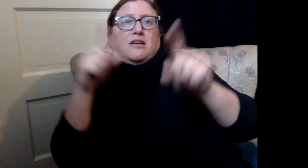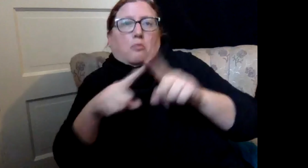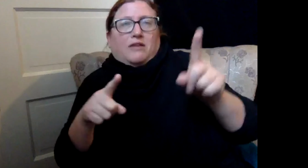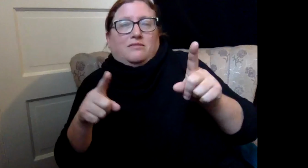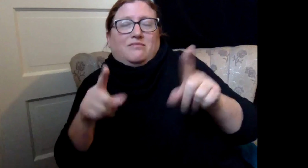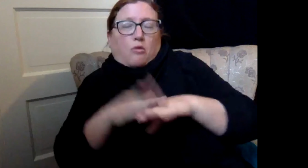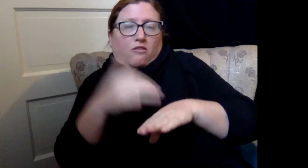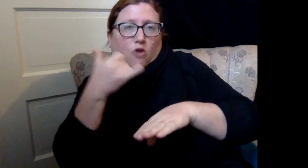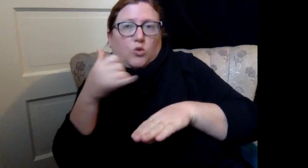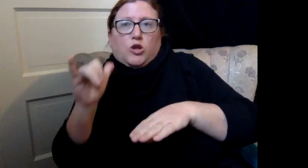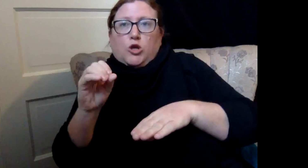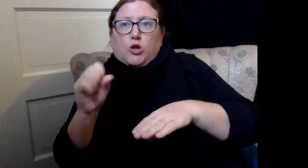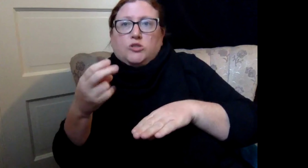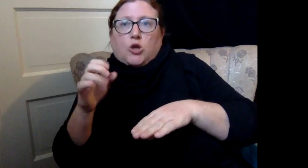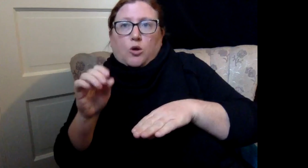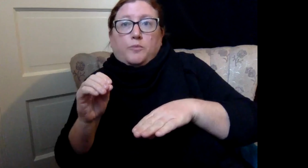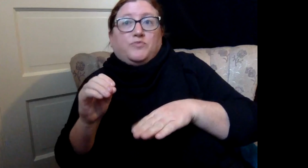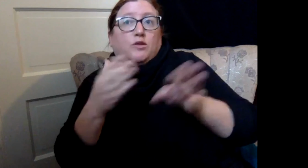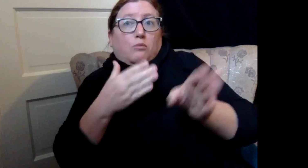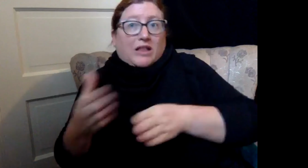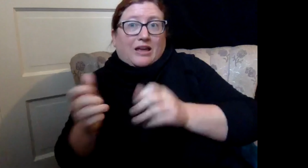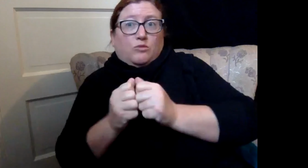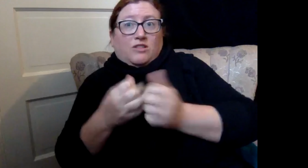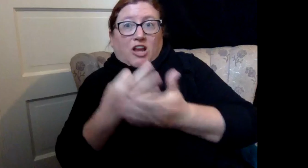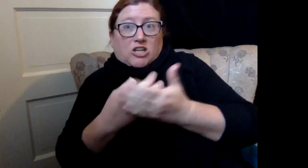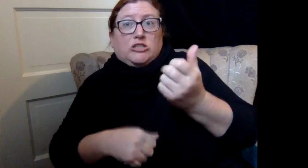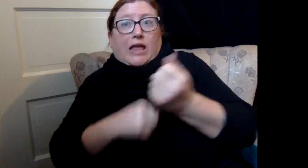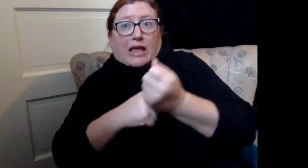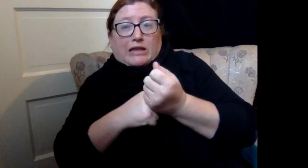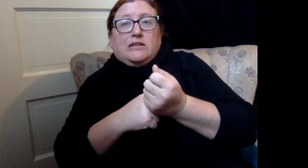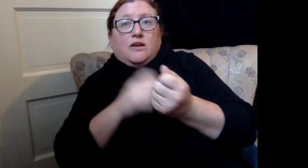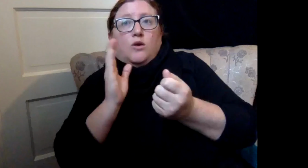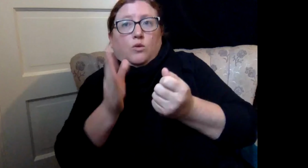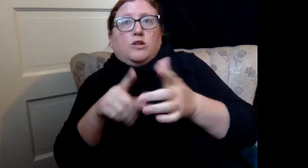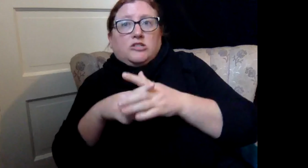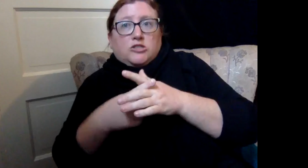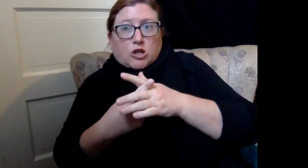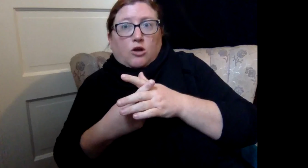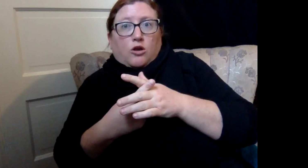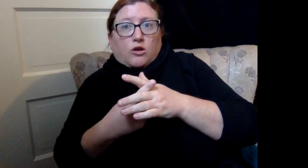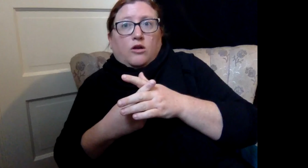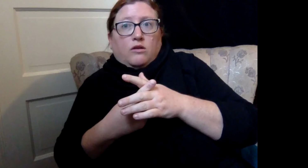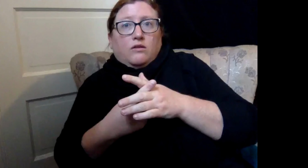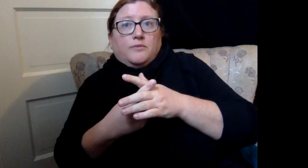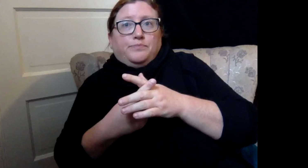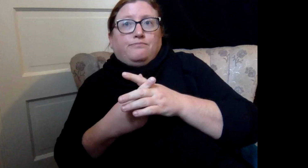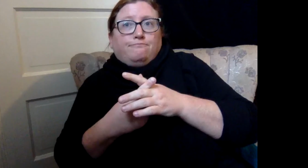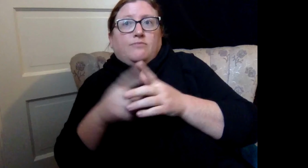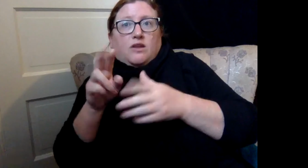» Sure. Thank you. Sorry, folks, I'm not there. no phone. I'm not sure if she can -- » Yes, I'm here. international students to continue their instruction even though we are doing on-line instruction. Which was previously prohibited by those programs. And I see that our VP for student services joined by foin. I'm